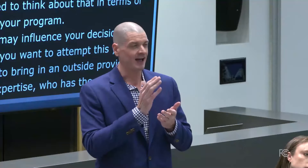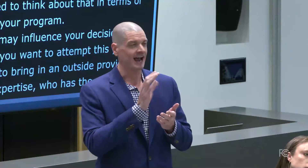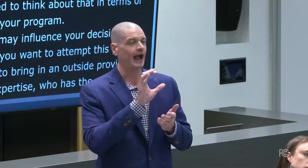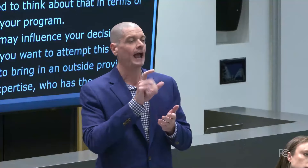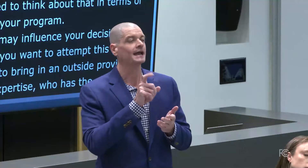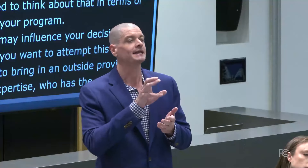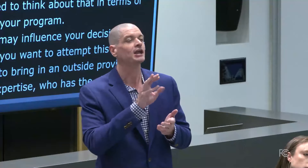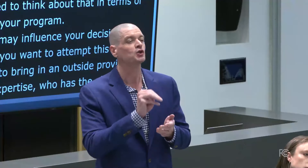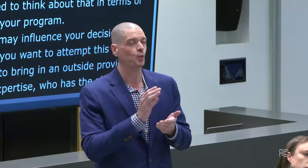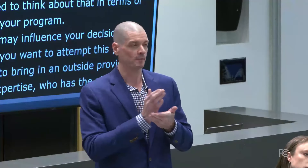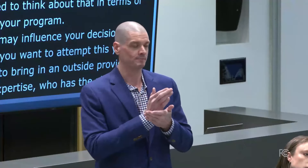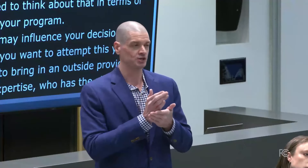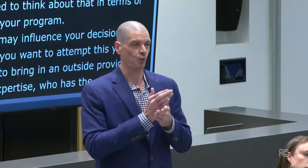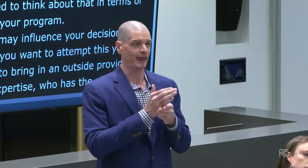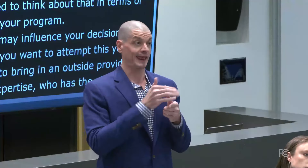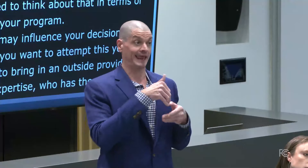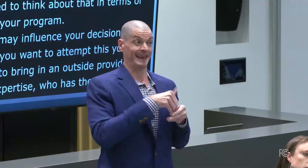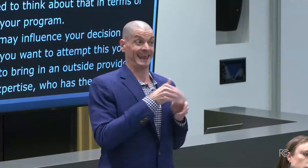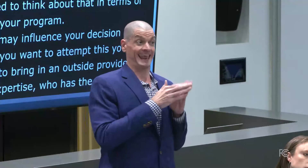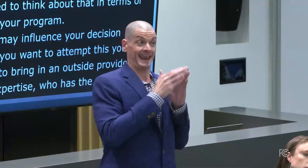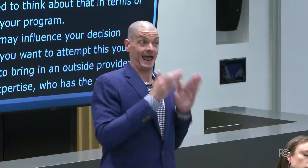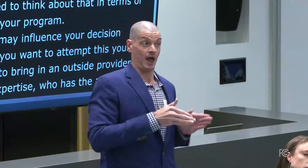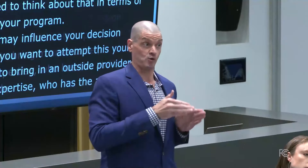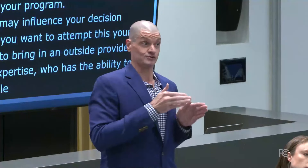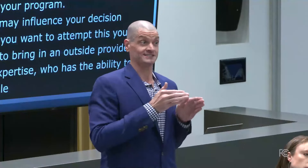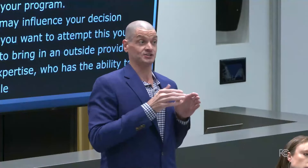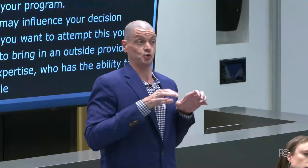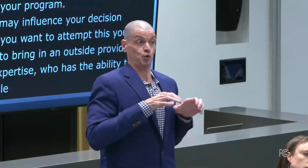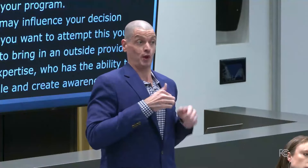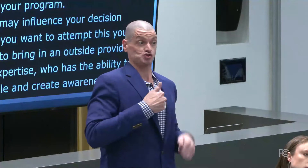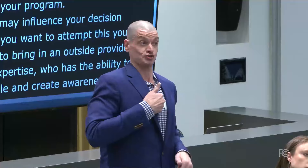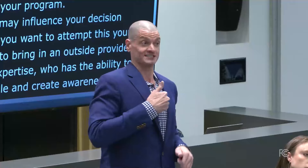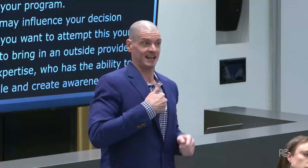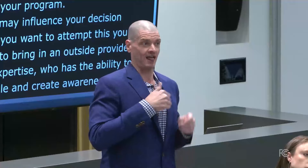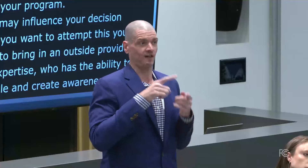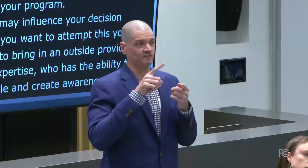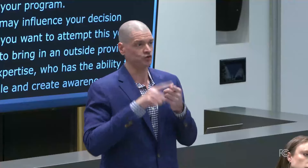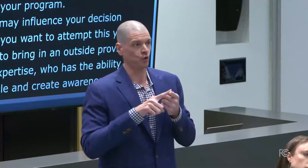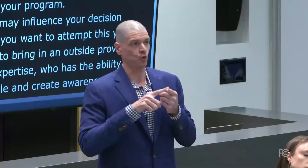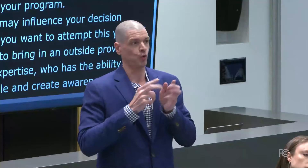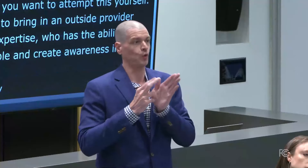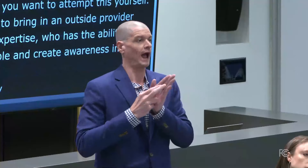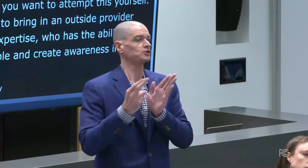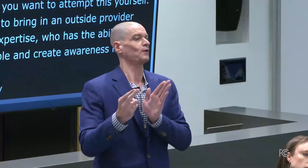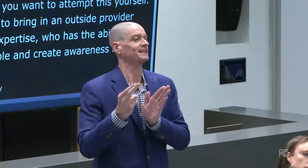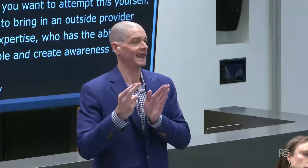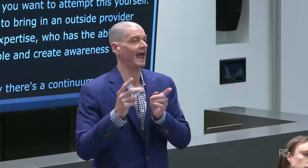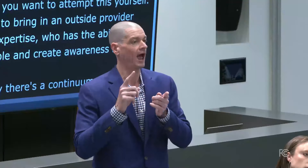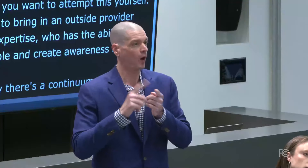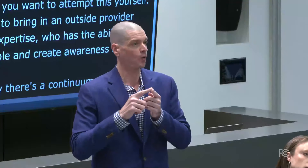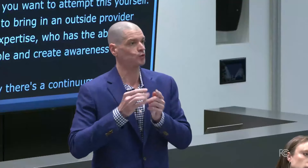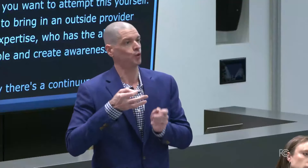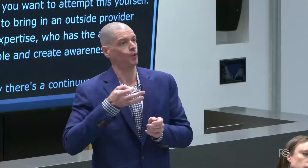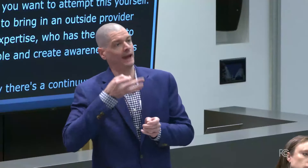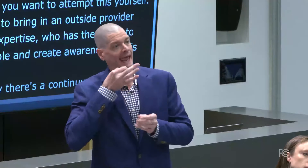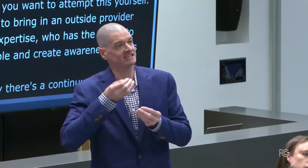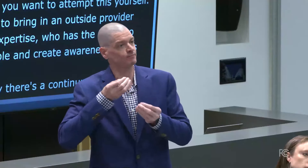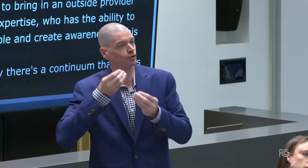EXPERTISE, WHO HAS THE ABILITY TO REACH PEOPLE AND CREATE AWARENESS IN THIS